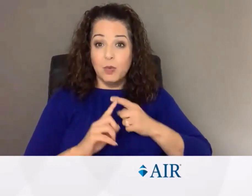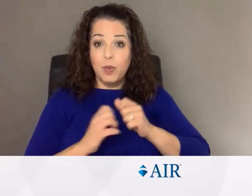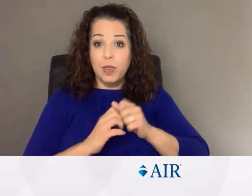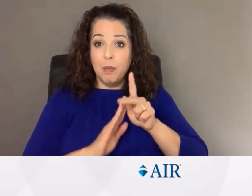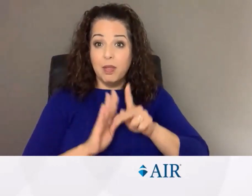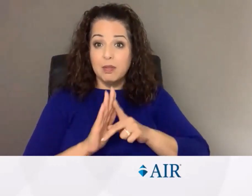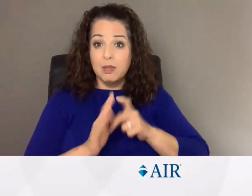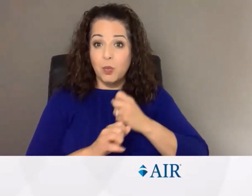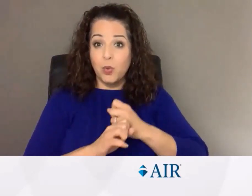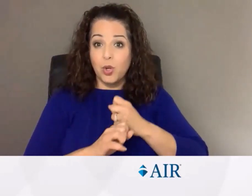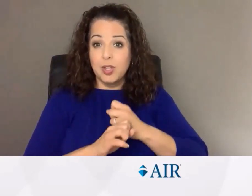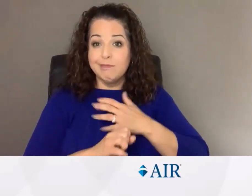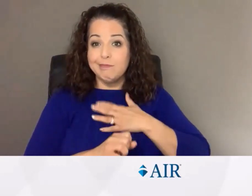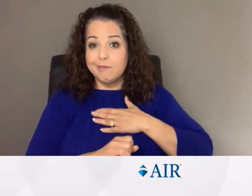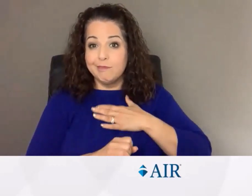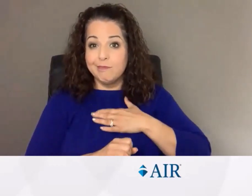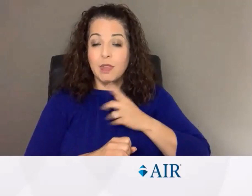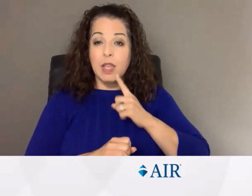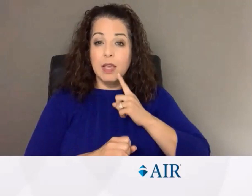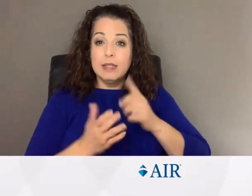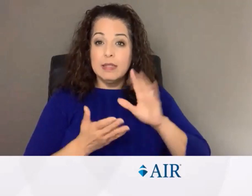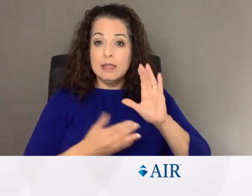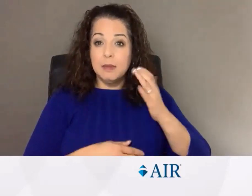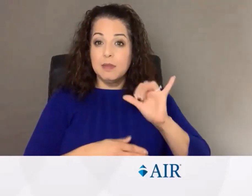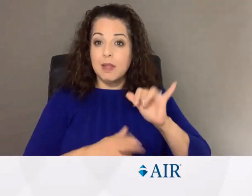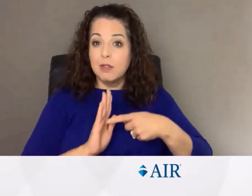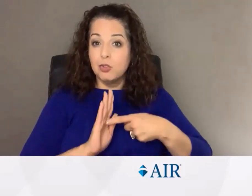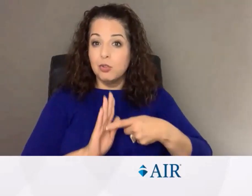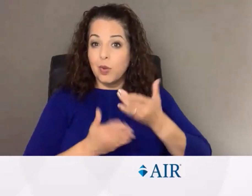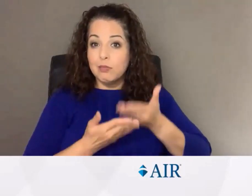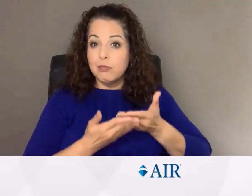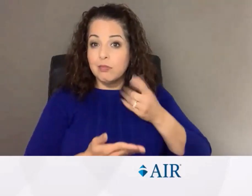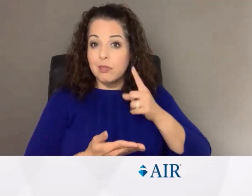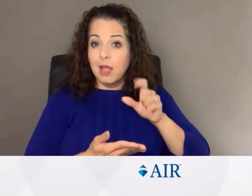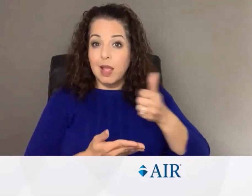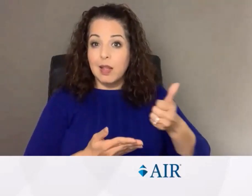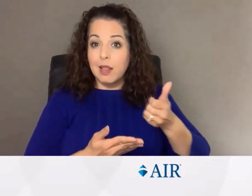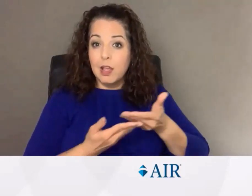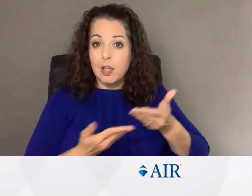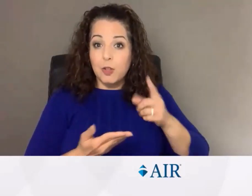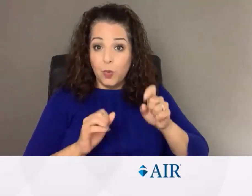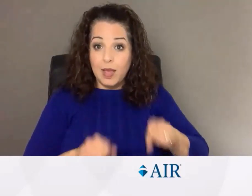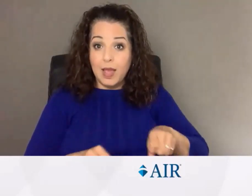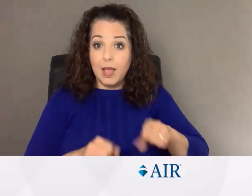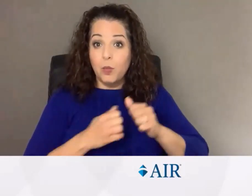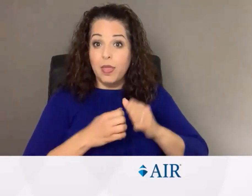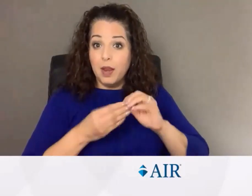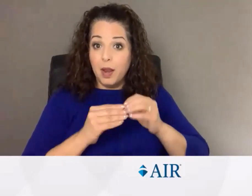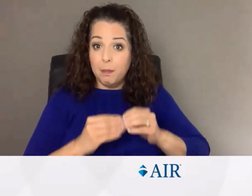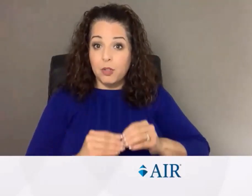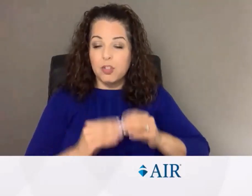it seems that demonstrating anything you can with numbers is generally effective or at least